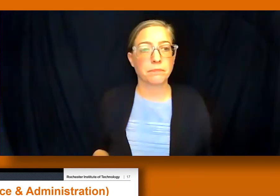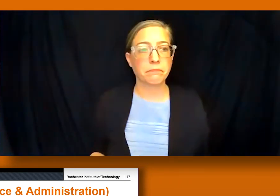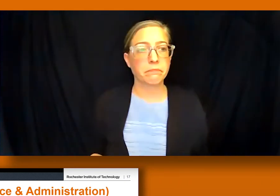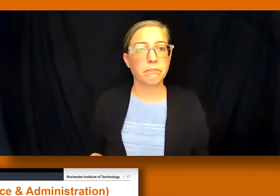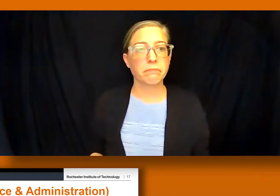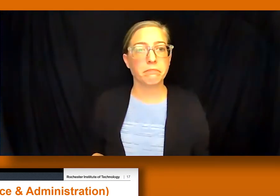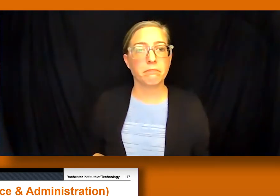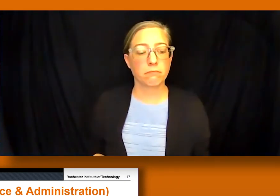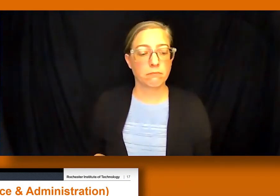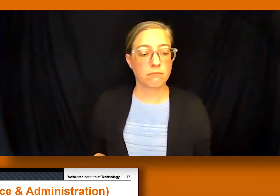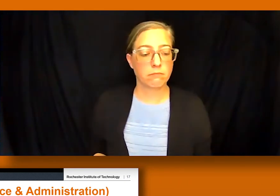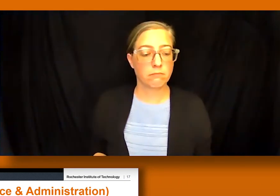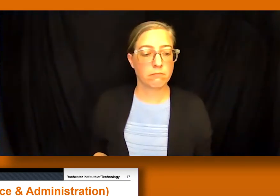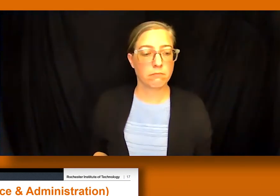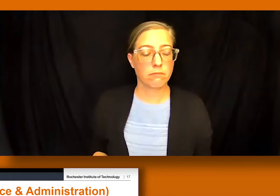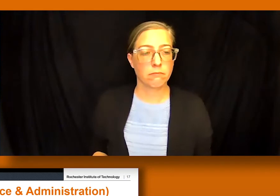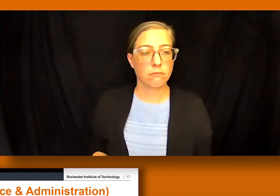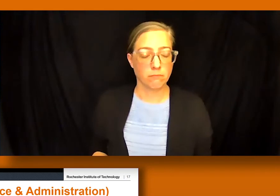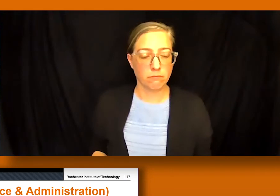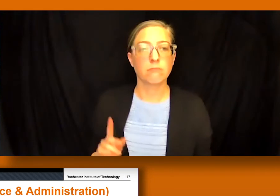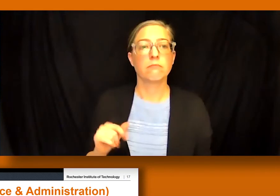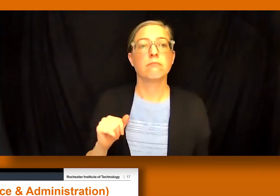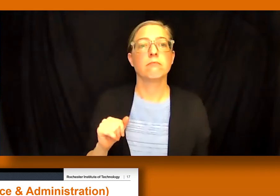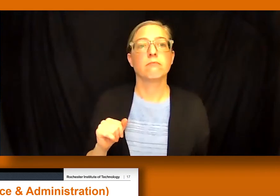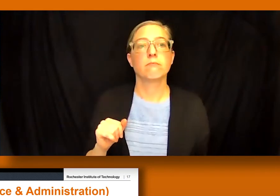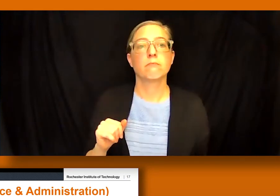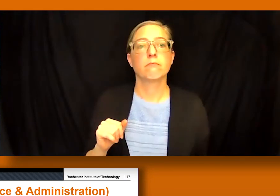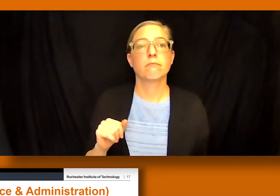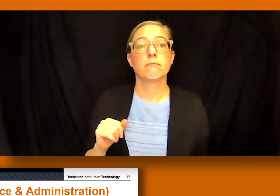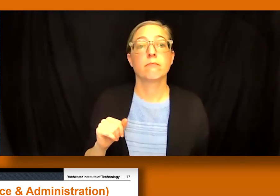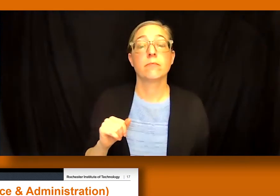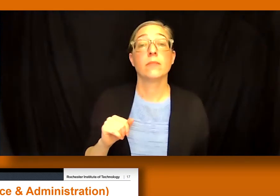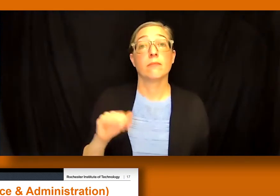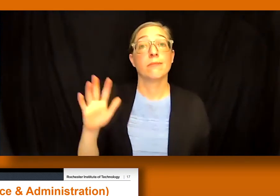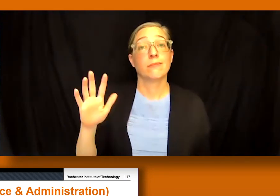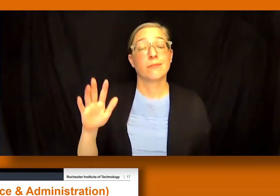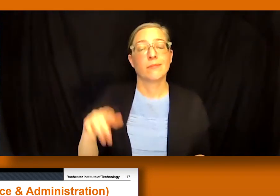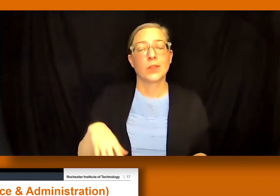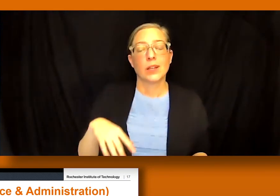Um, and then one other thing-- there is on-campus and off-campus rates.